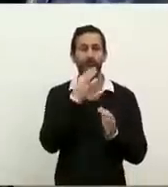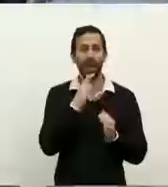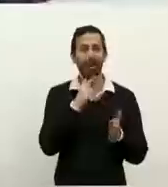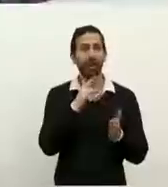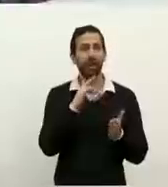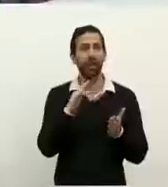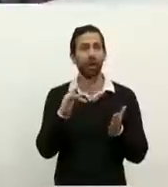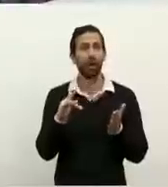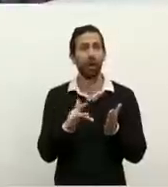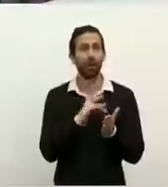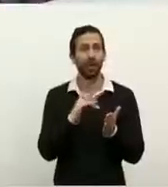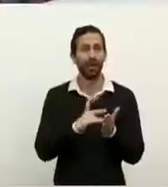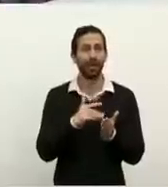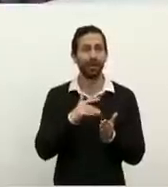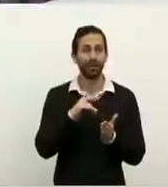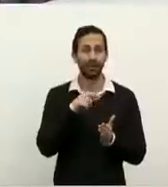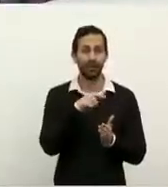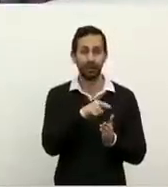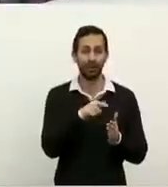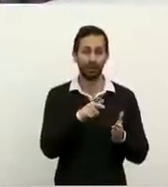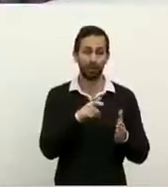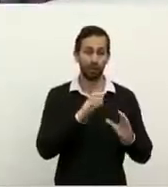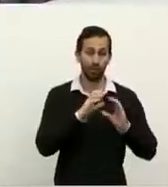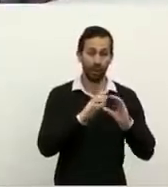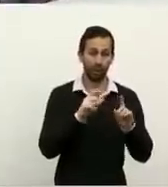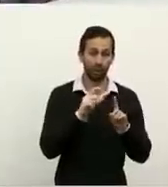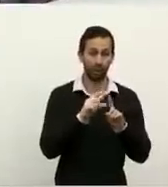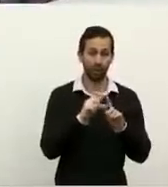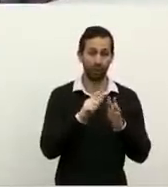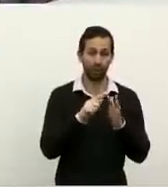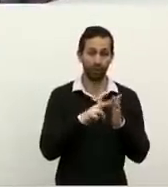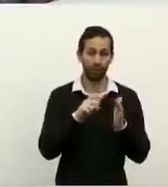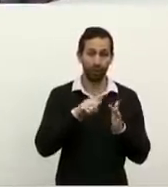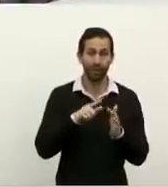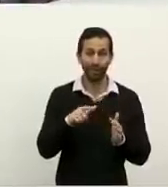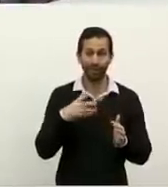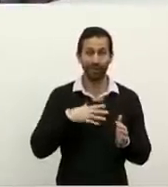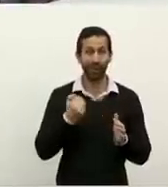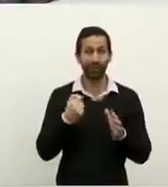iPads are dedicated communication devices. Is an AT request required,